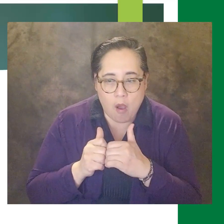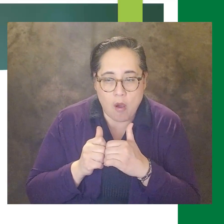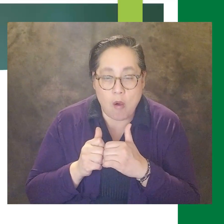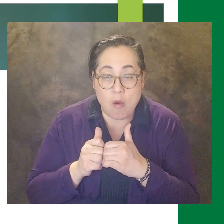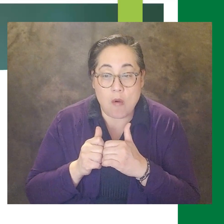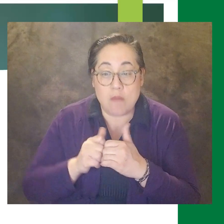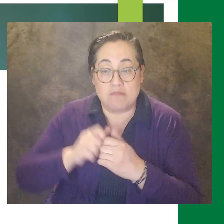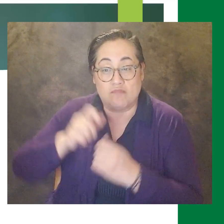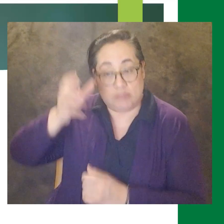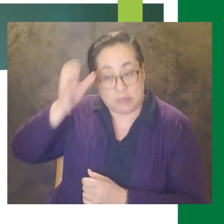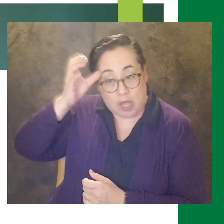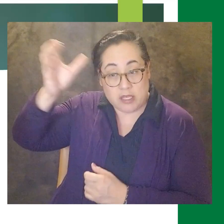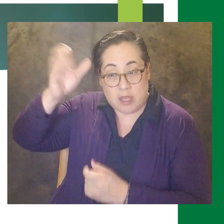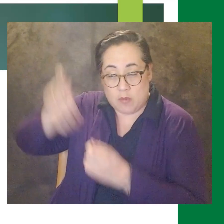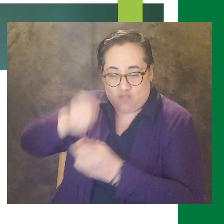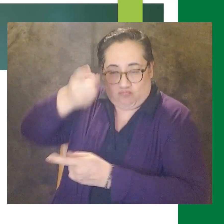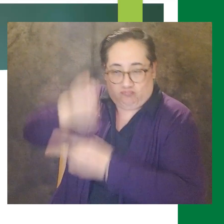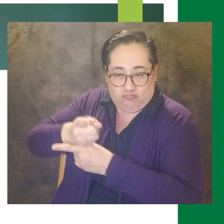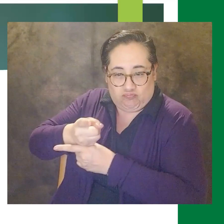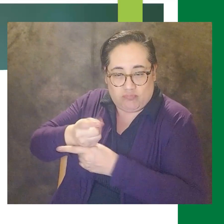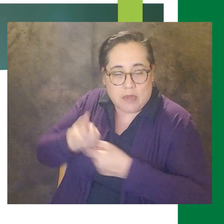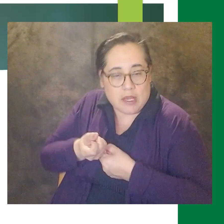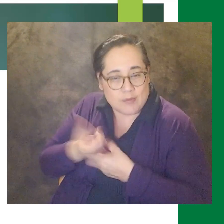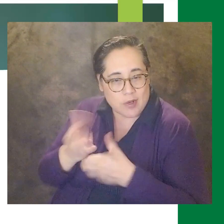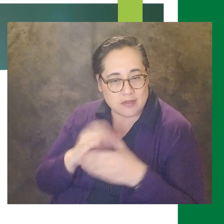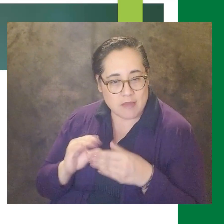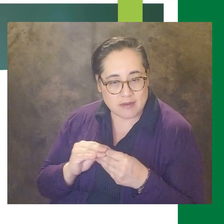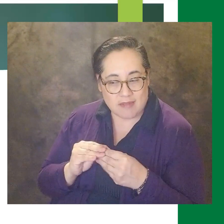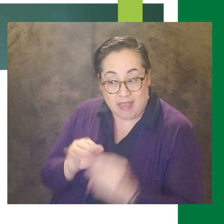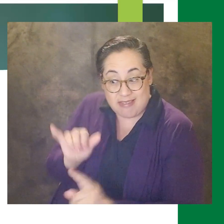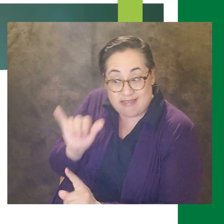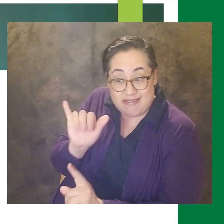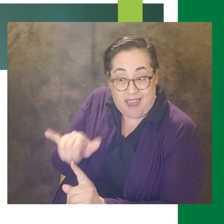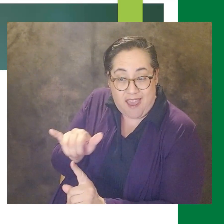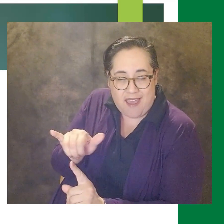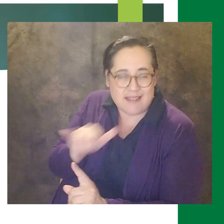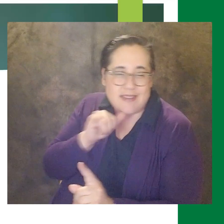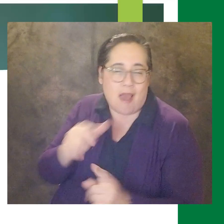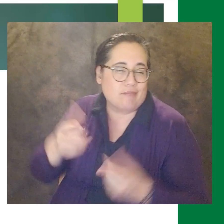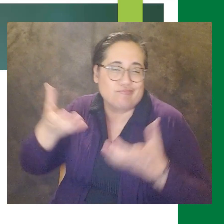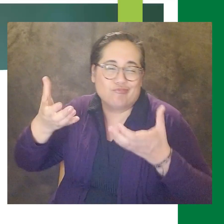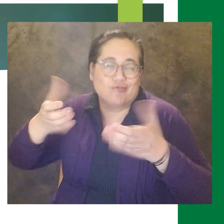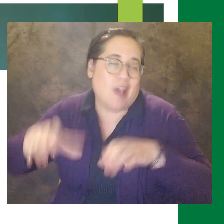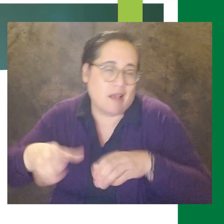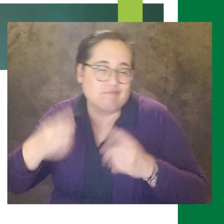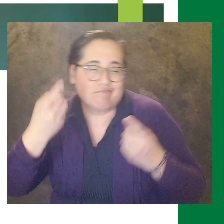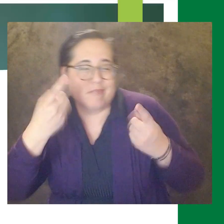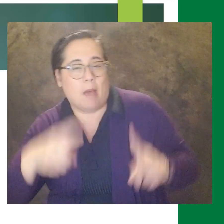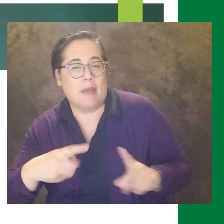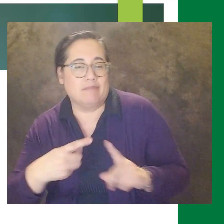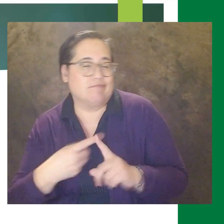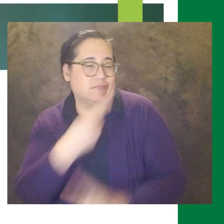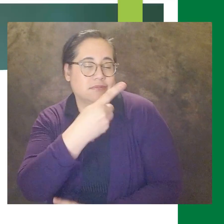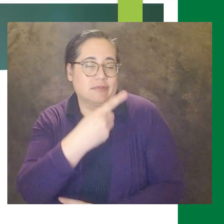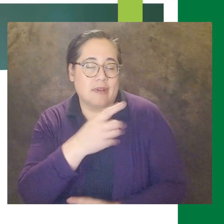express the message. That wasn't by chance. It was exactly as Giles described.